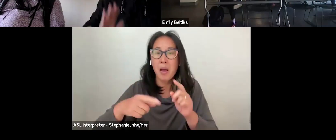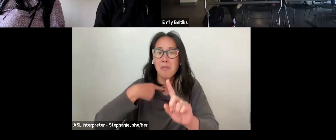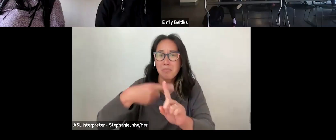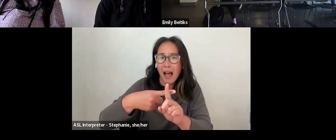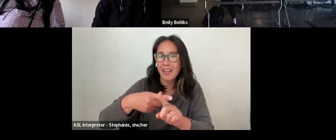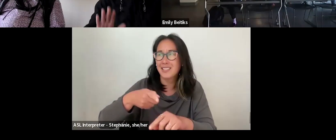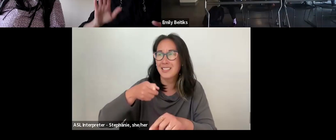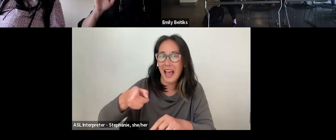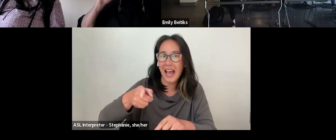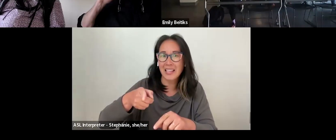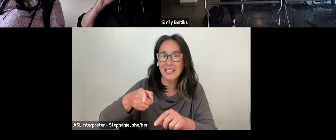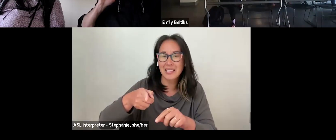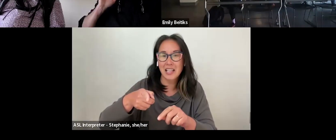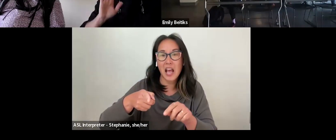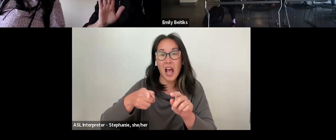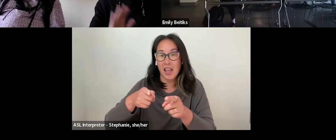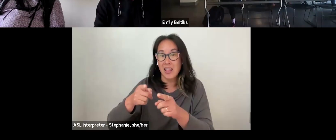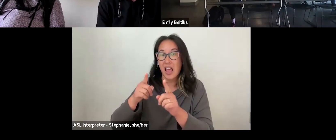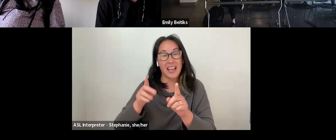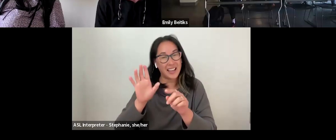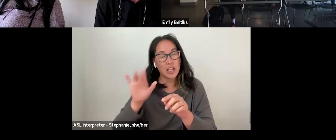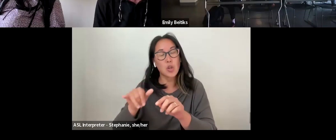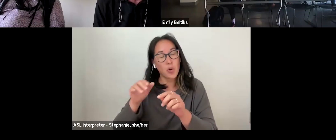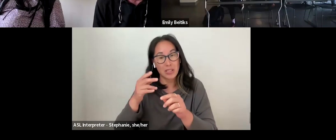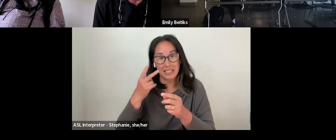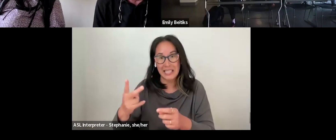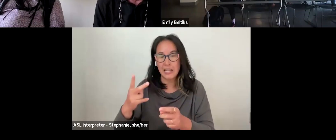So you have to stand with your back there to see it.